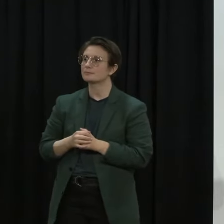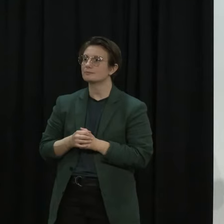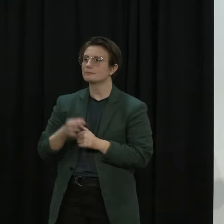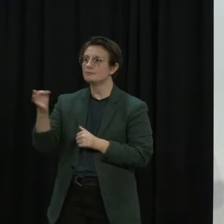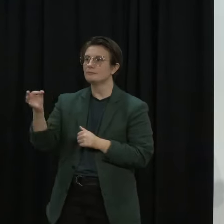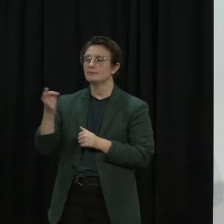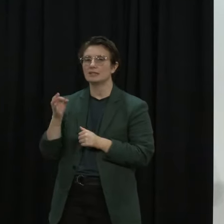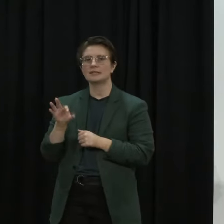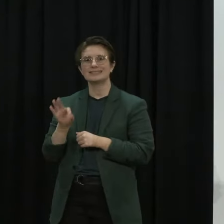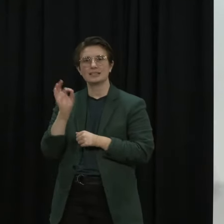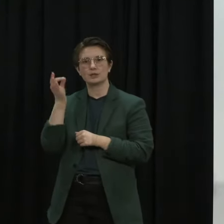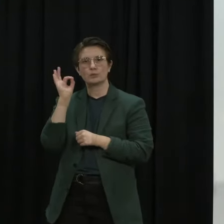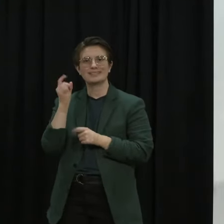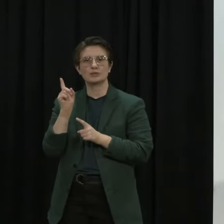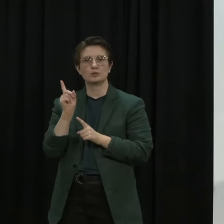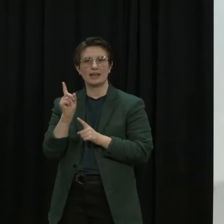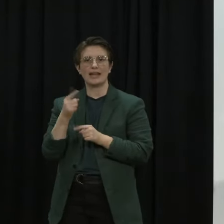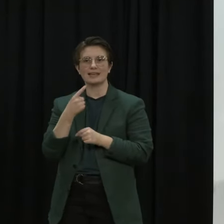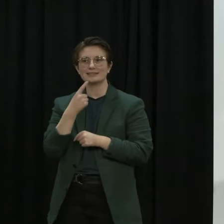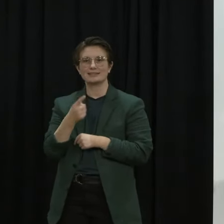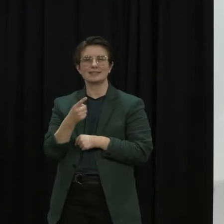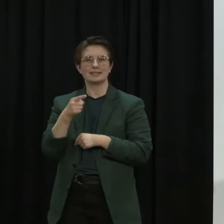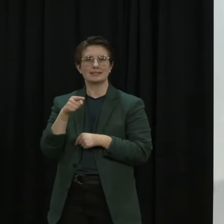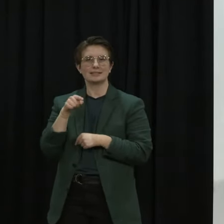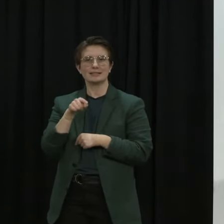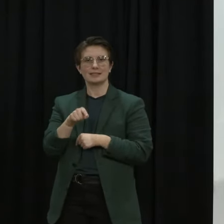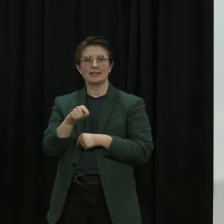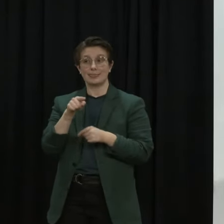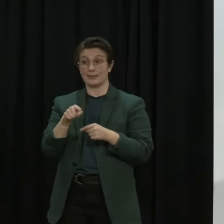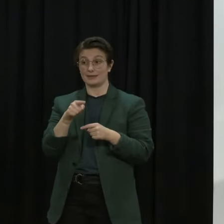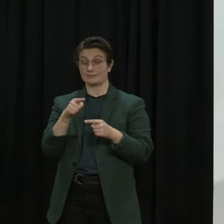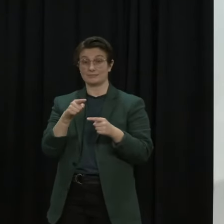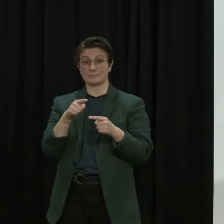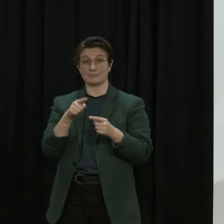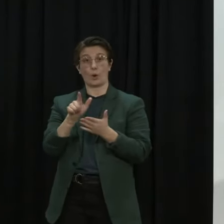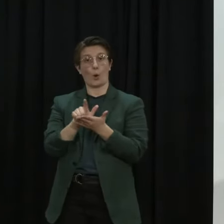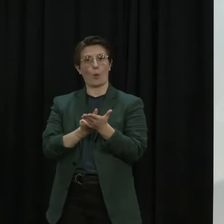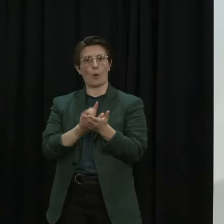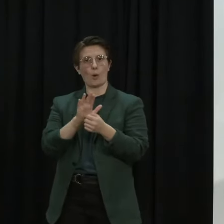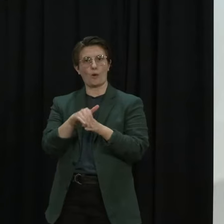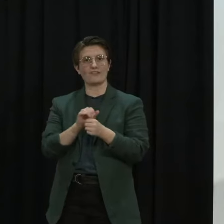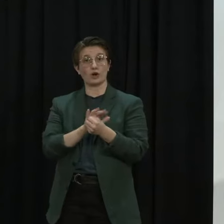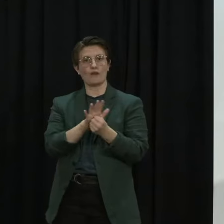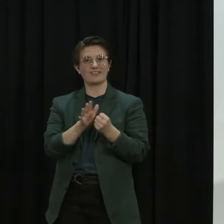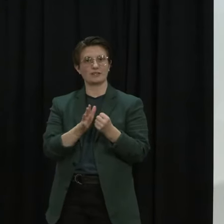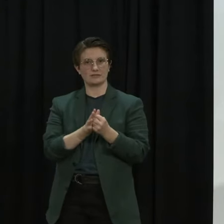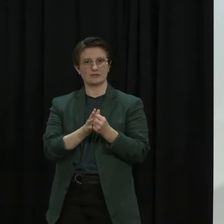people's privacy. Stuart Smith has said that